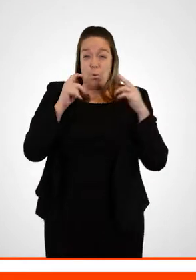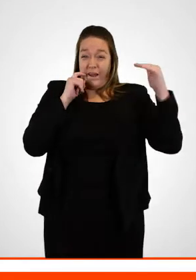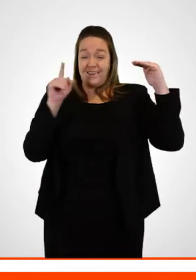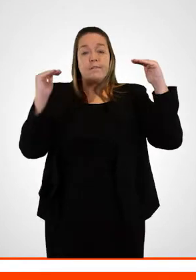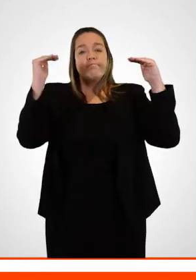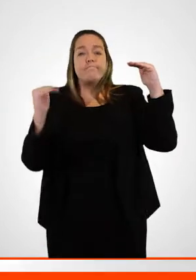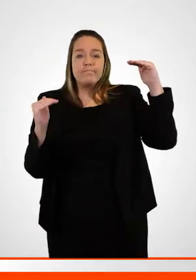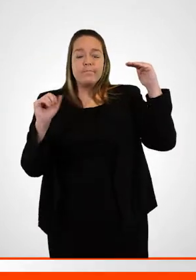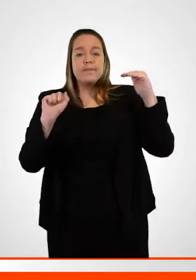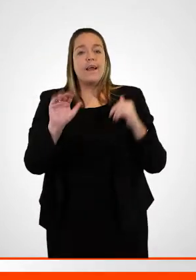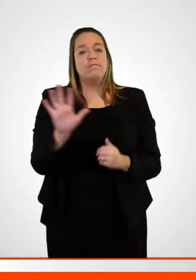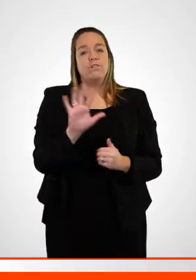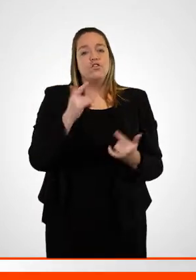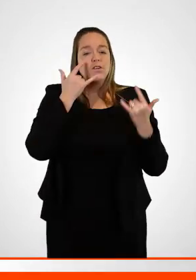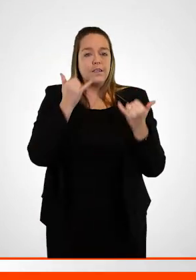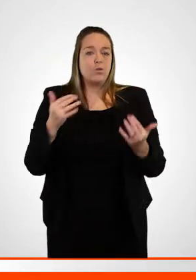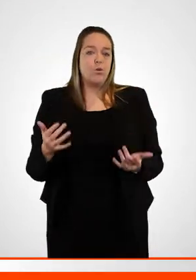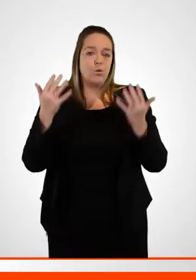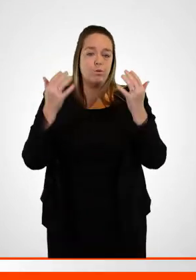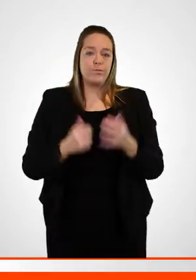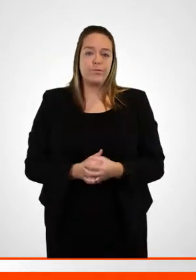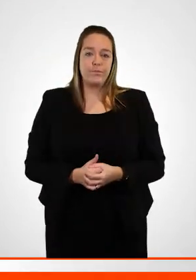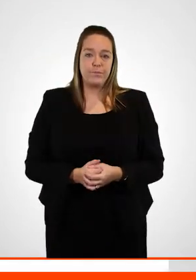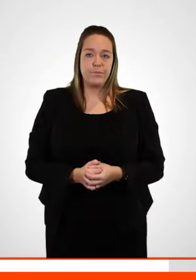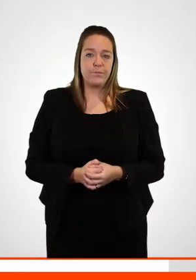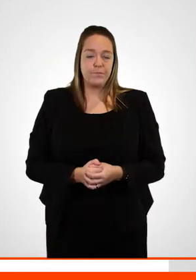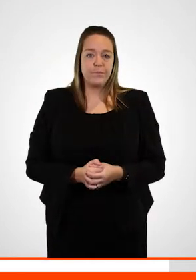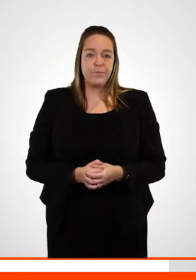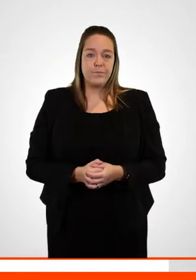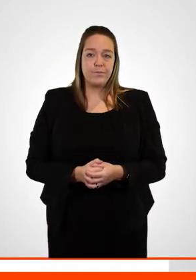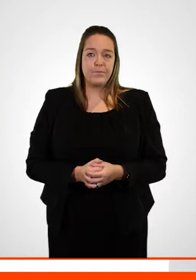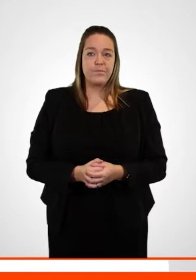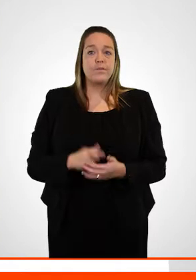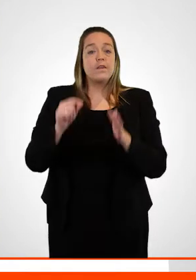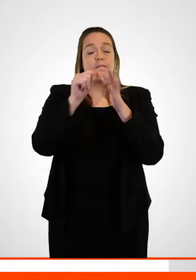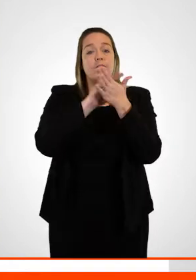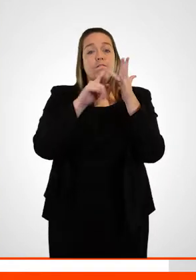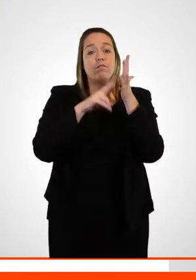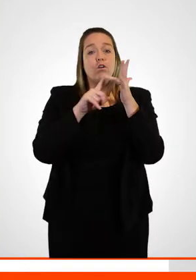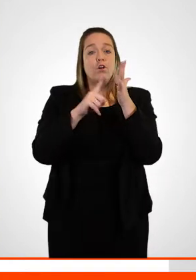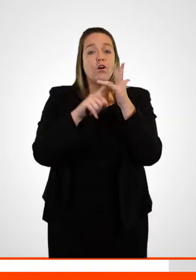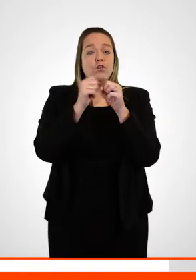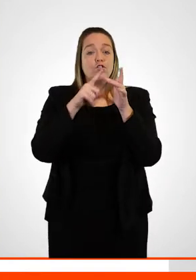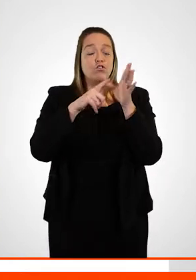in terms of the average for the test, in terms of the test norm. Phonological awareness,